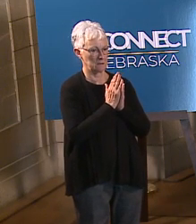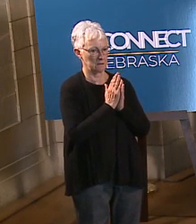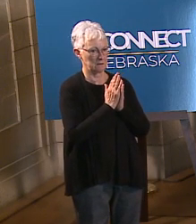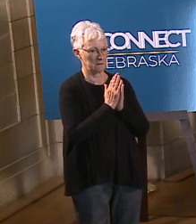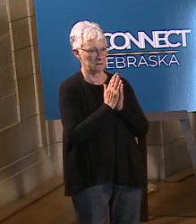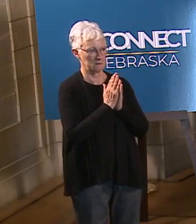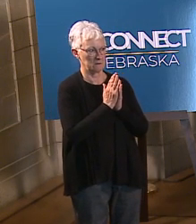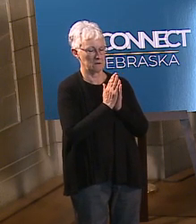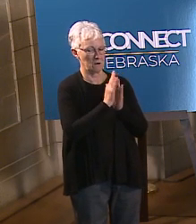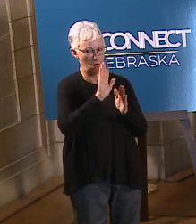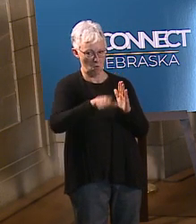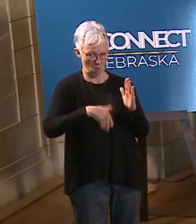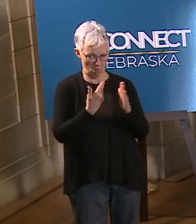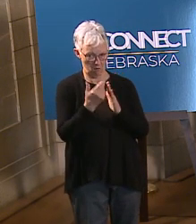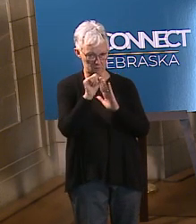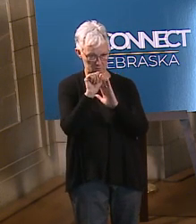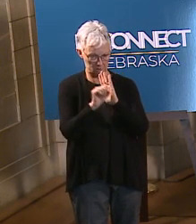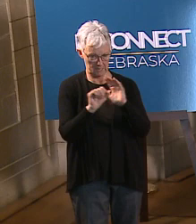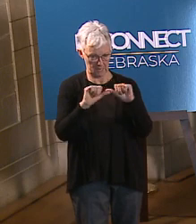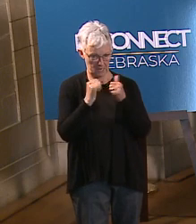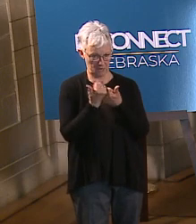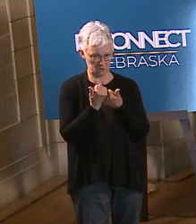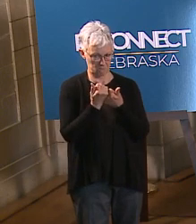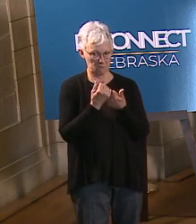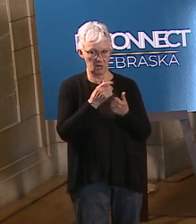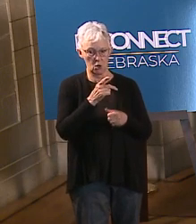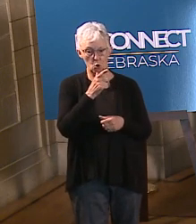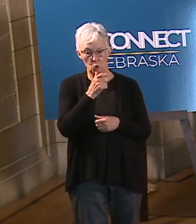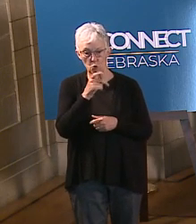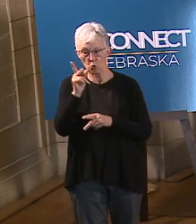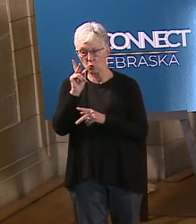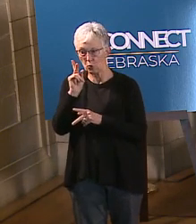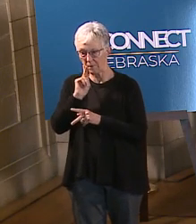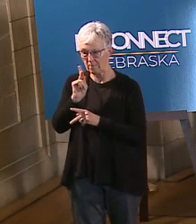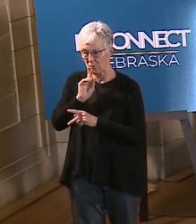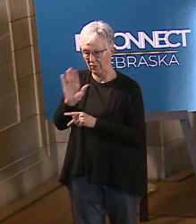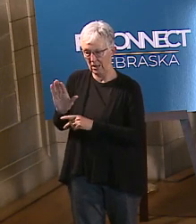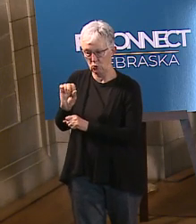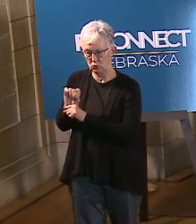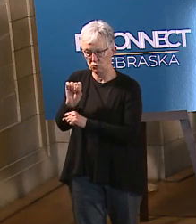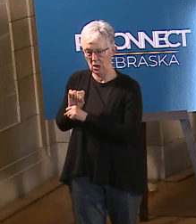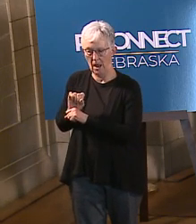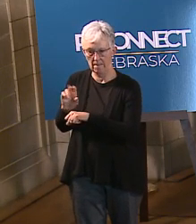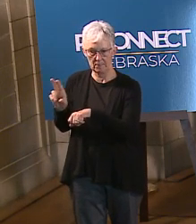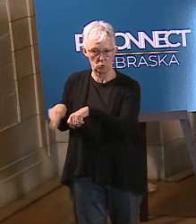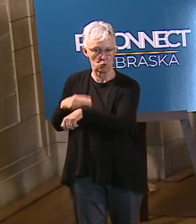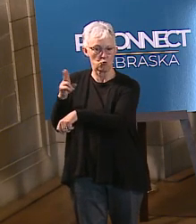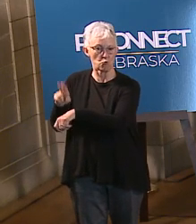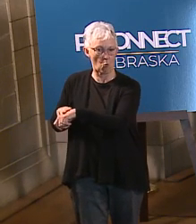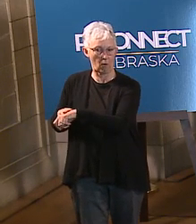SO WE ARE -- WE ARE ASKING ALL OF OUR TEAMMATES TO RETURN, UNLESS THE JOBS NORMALLY INVOLVE